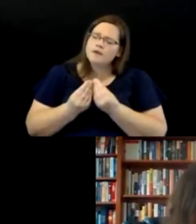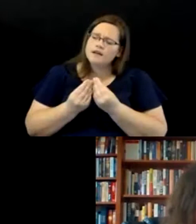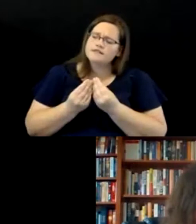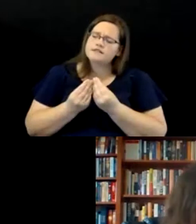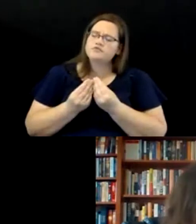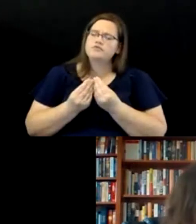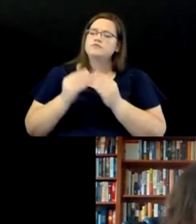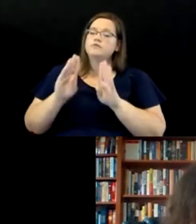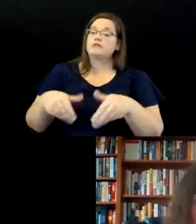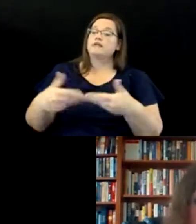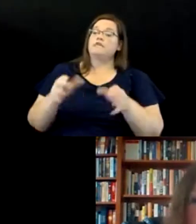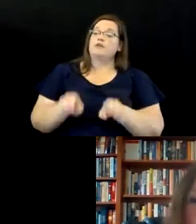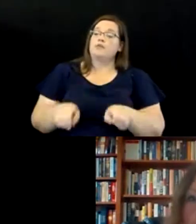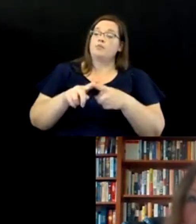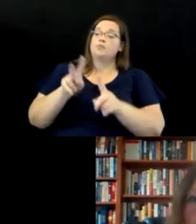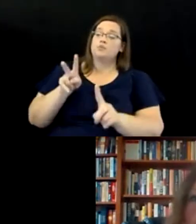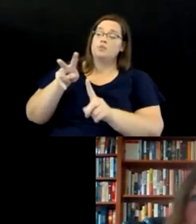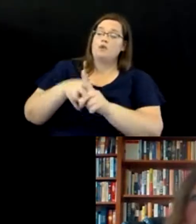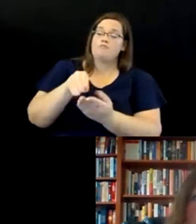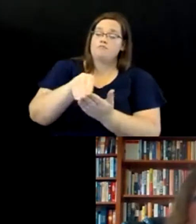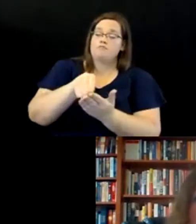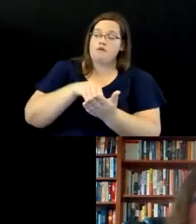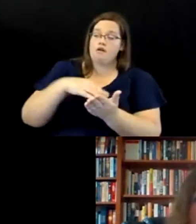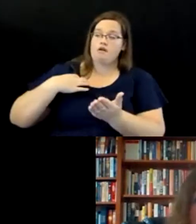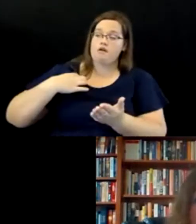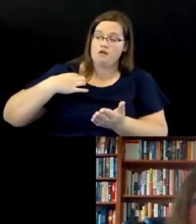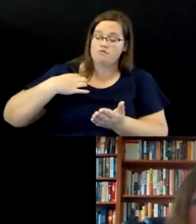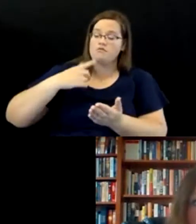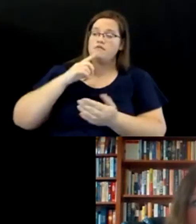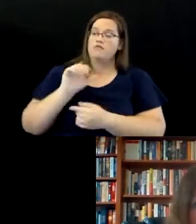opportunity to apply for a grant through ACL to promote vaccination